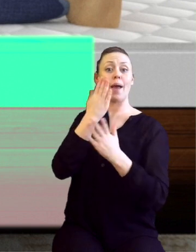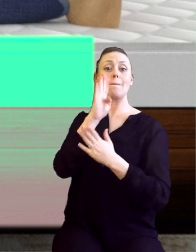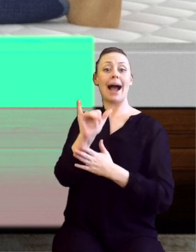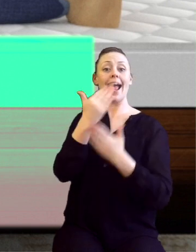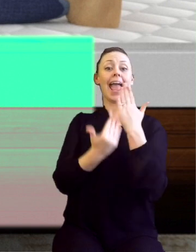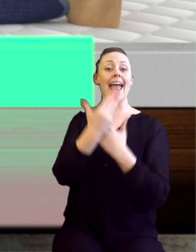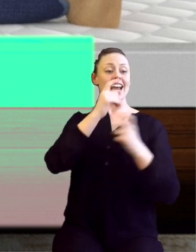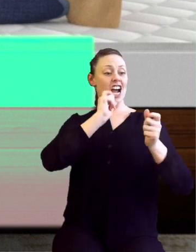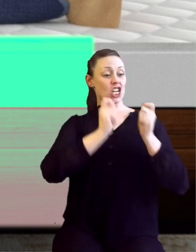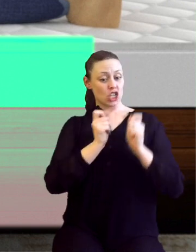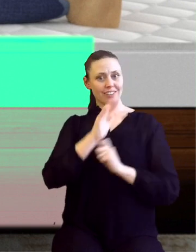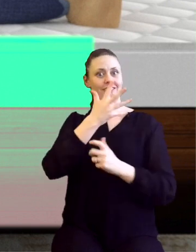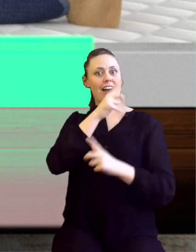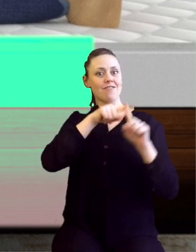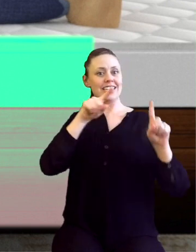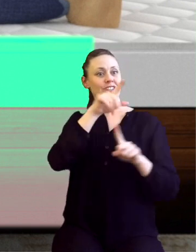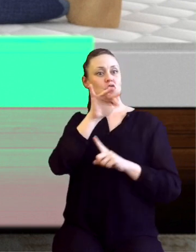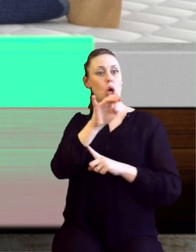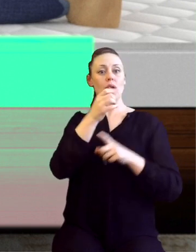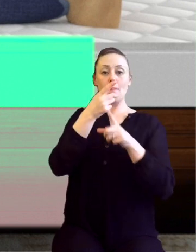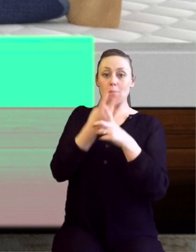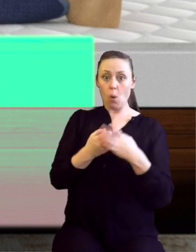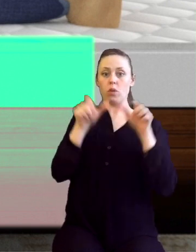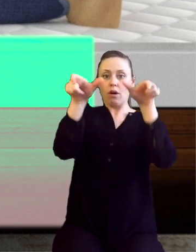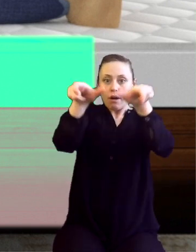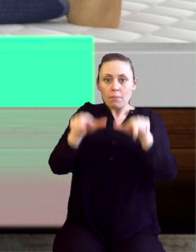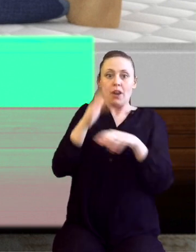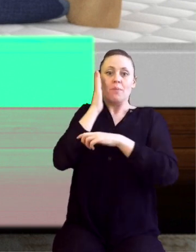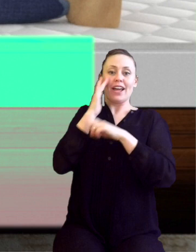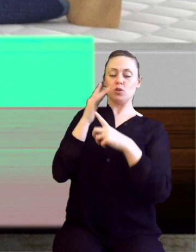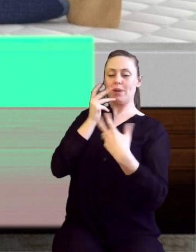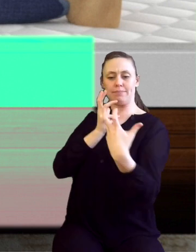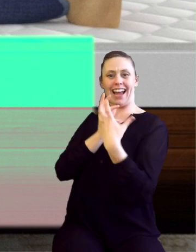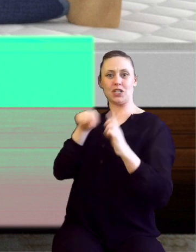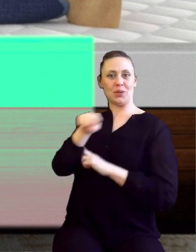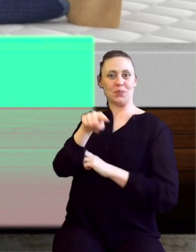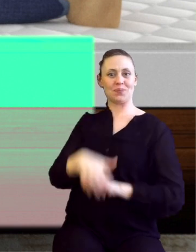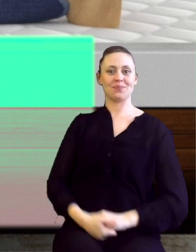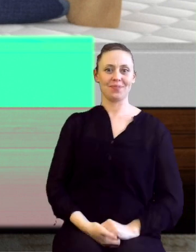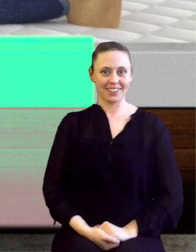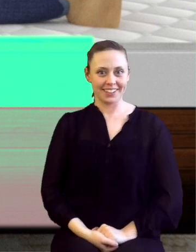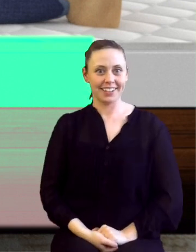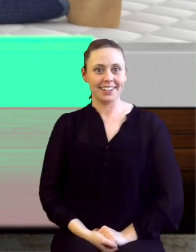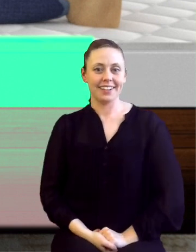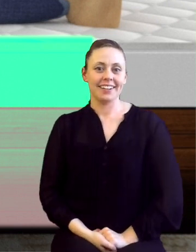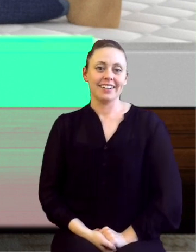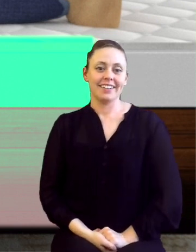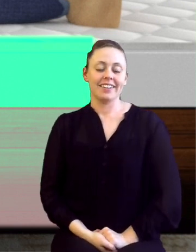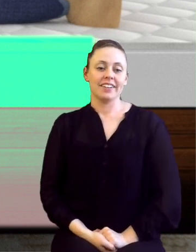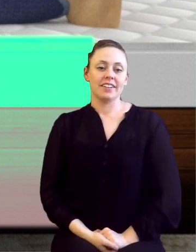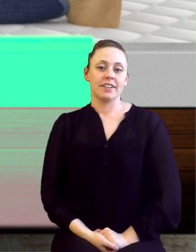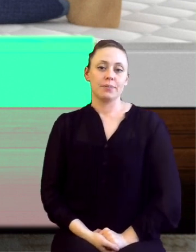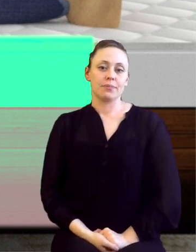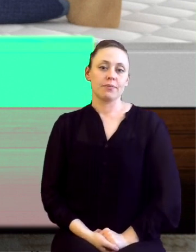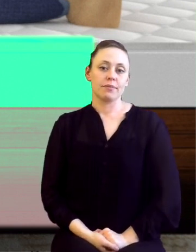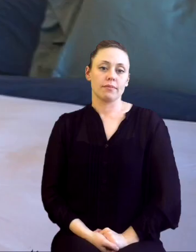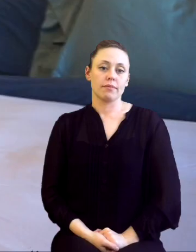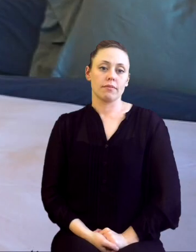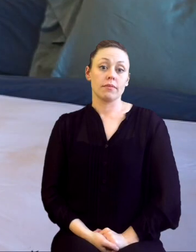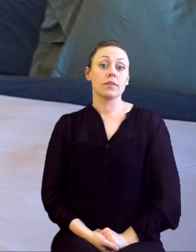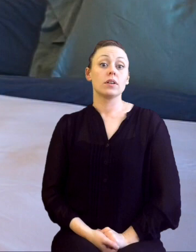different zones on either side of the bed to better suit your needs. We felt